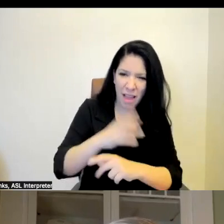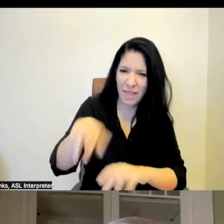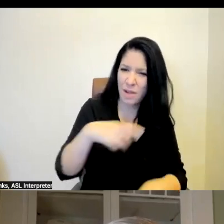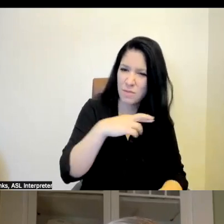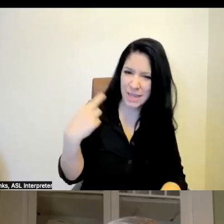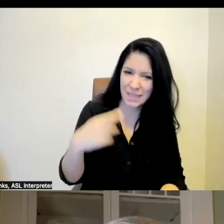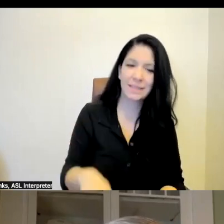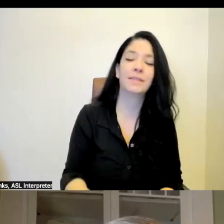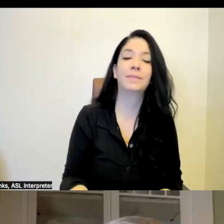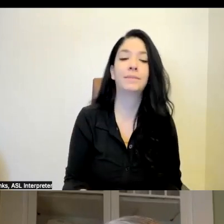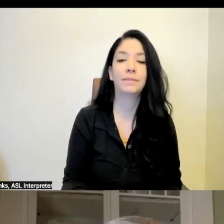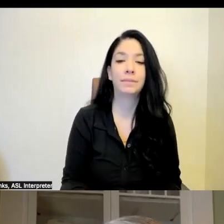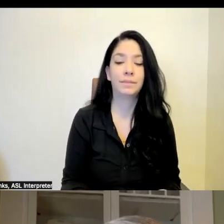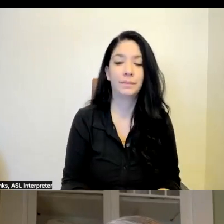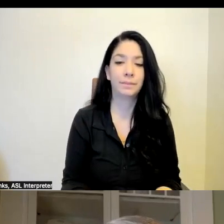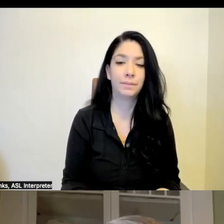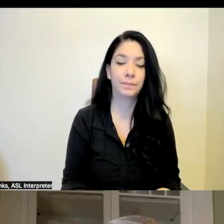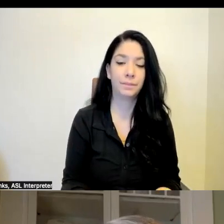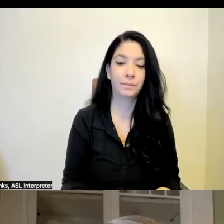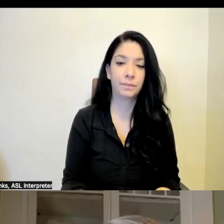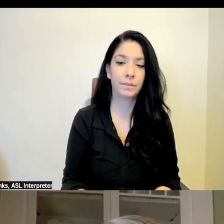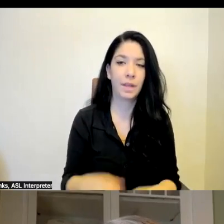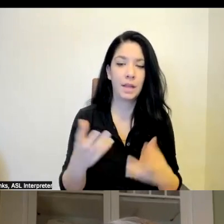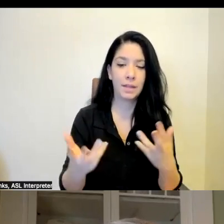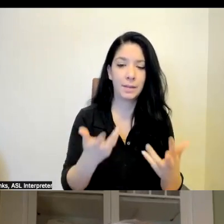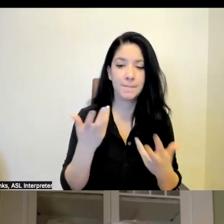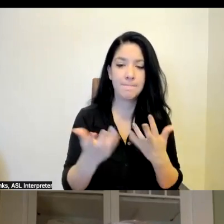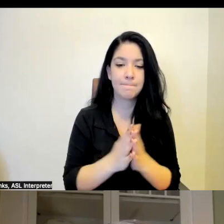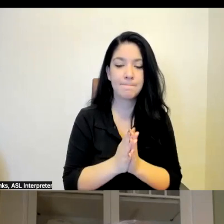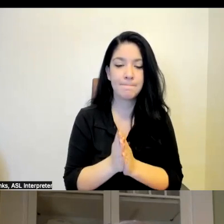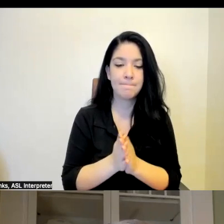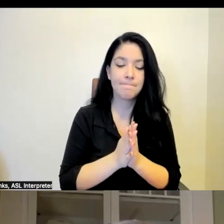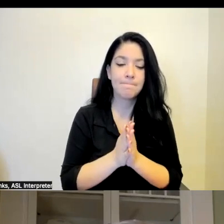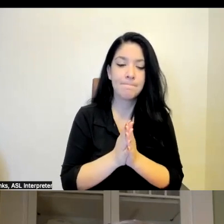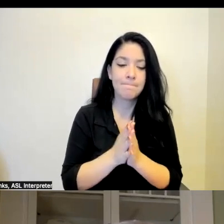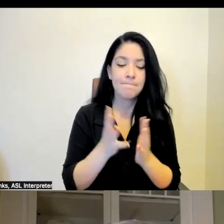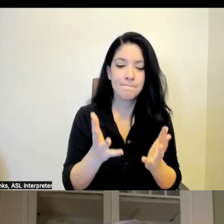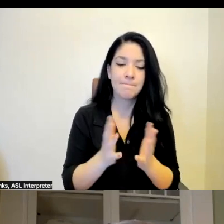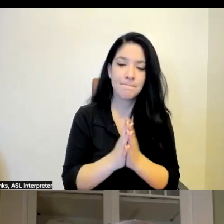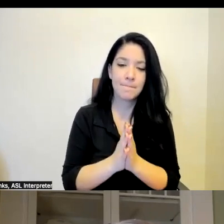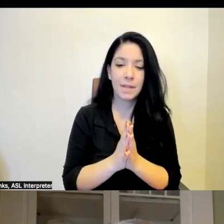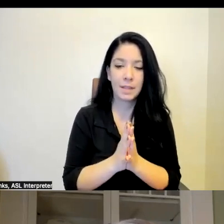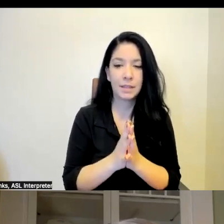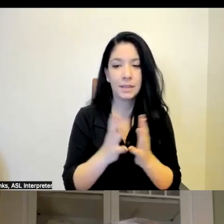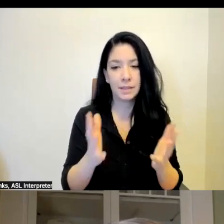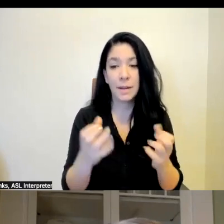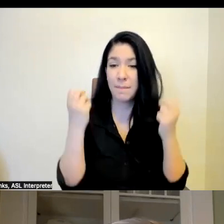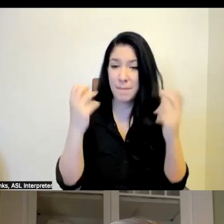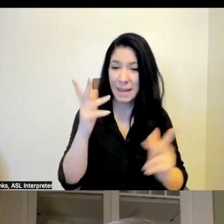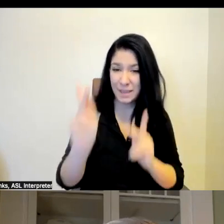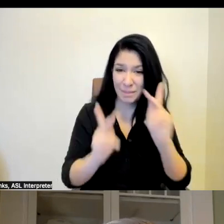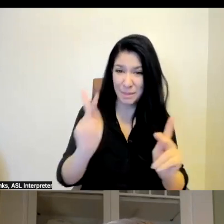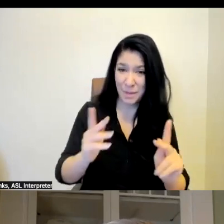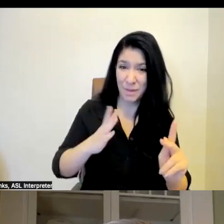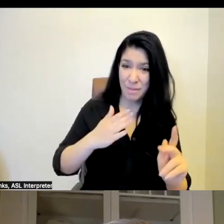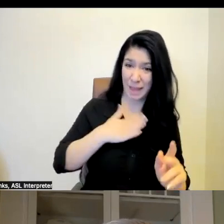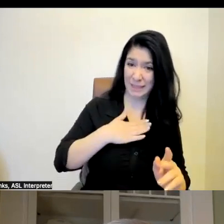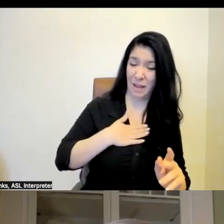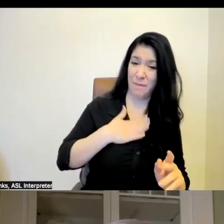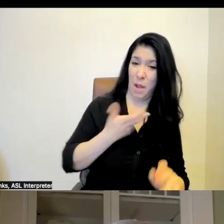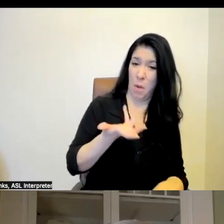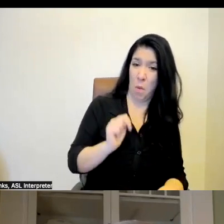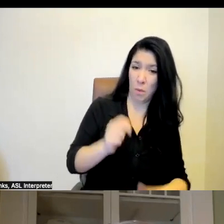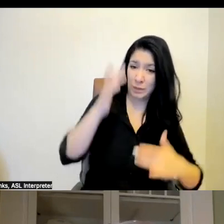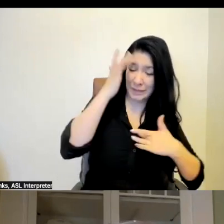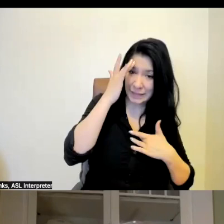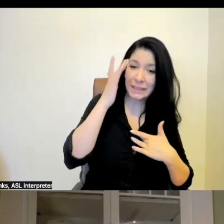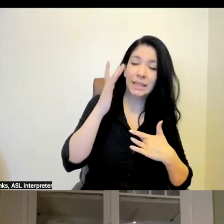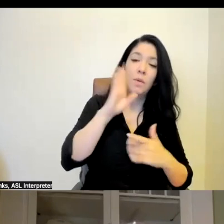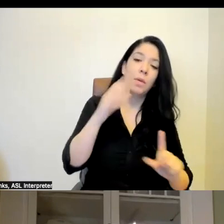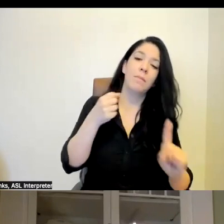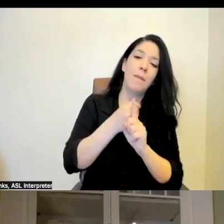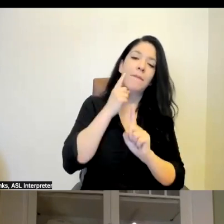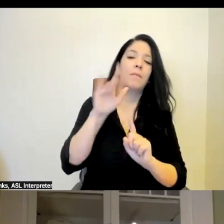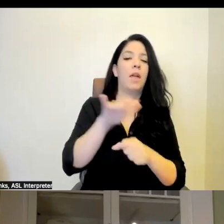And it's a lot. And many of our conditions, like my own, is impacted by that stress. And